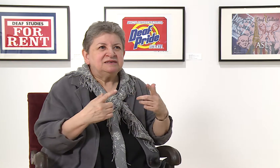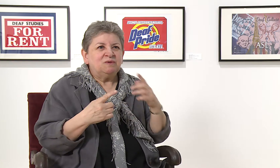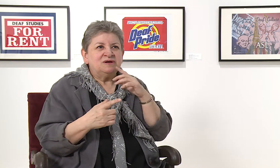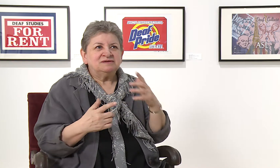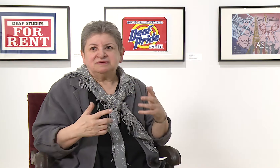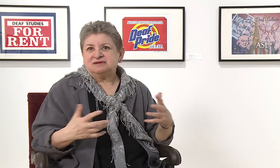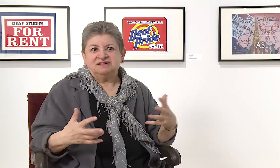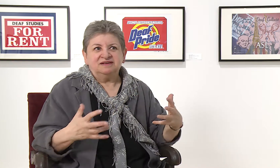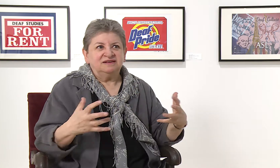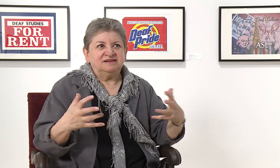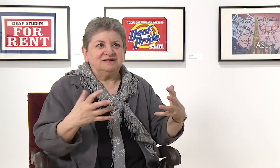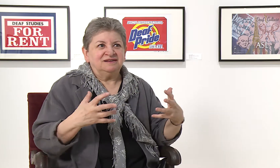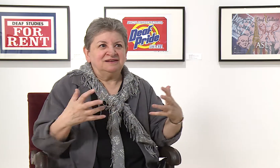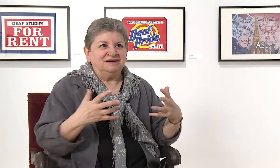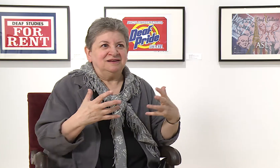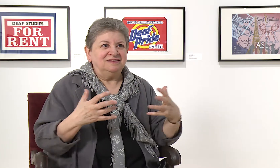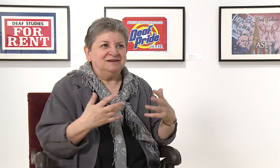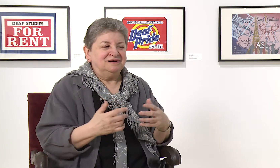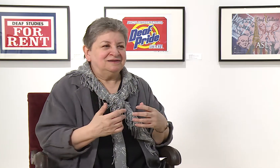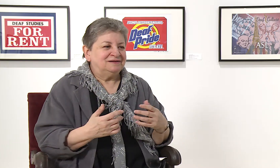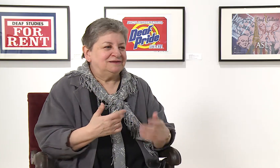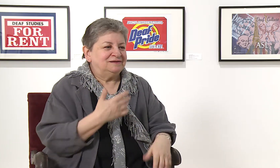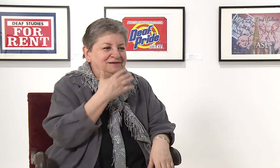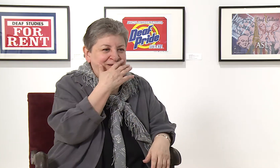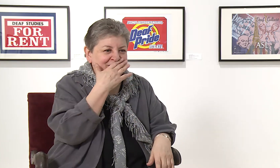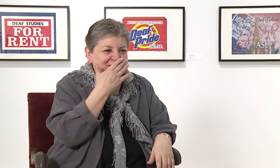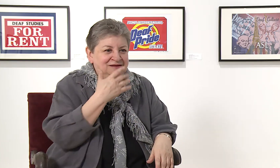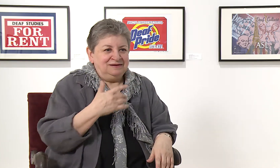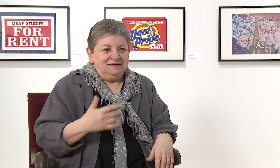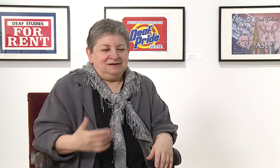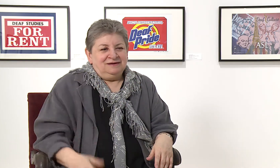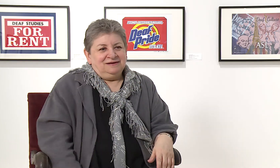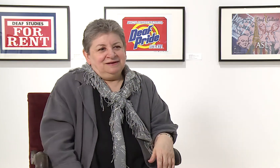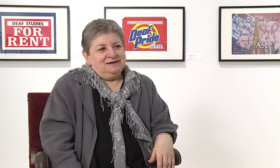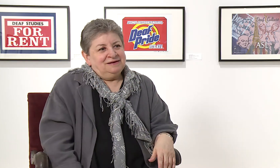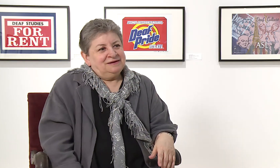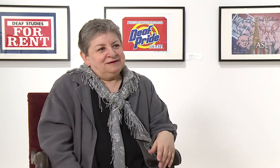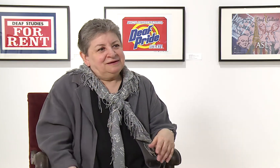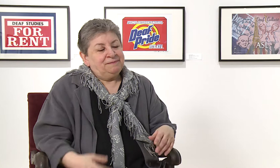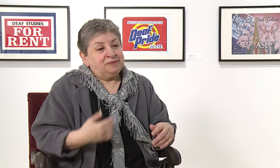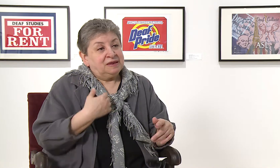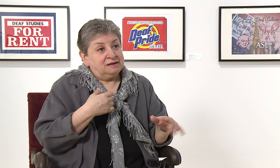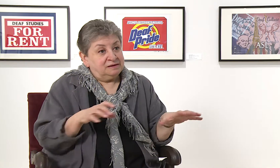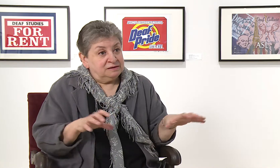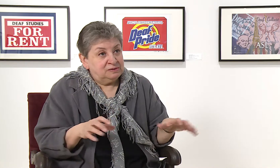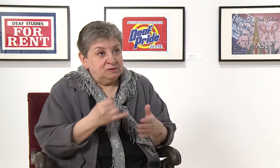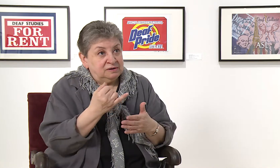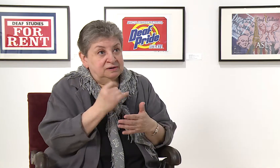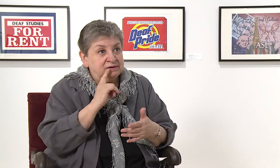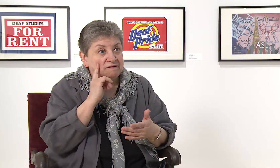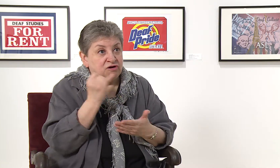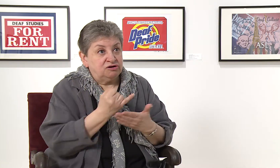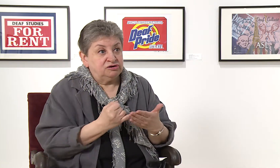During those years, in the midst of the seventies, was a big time for action, for activism.